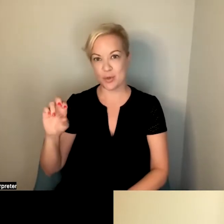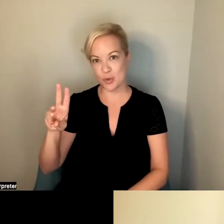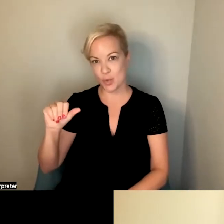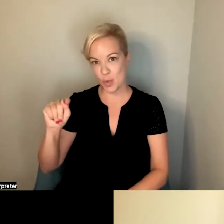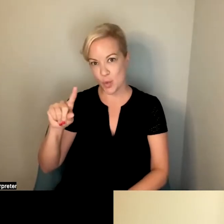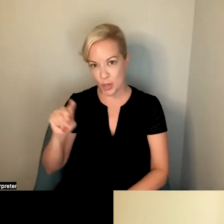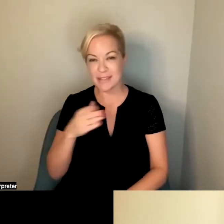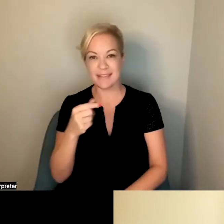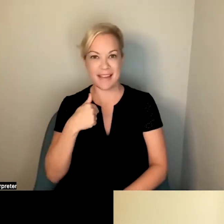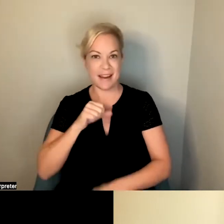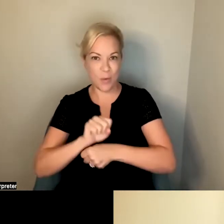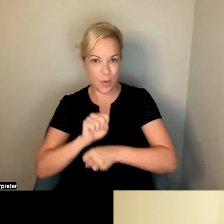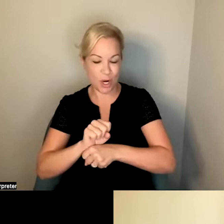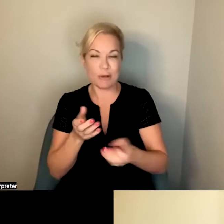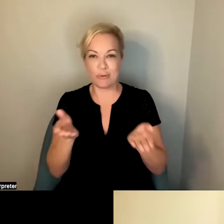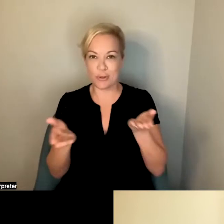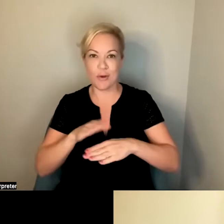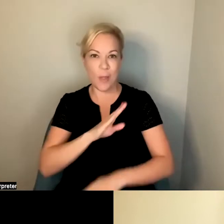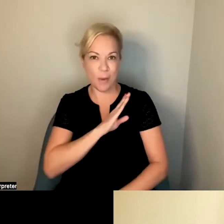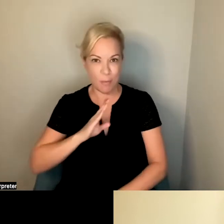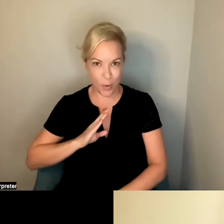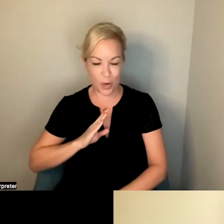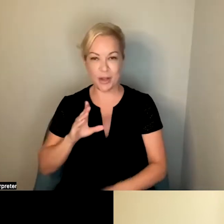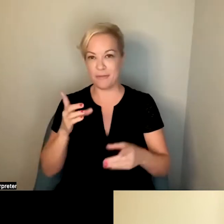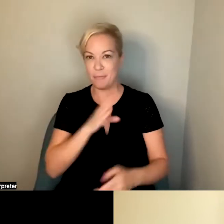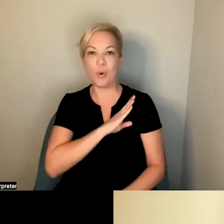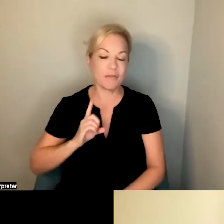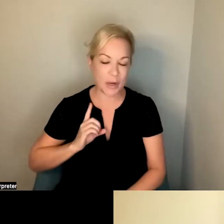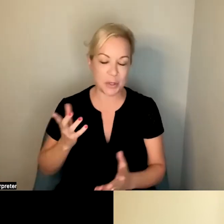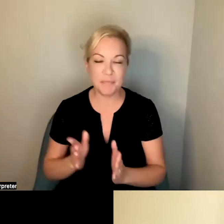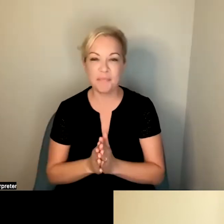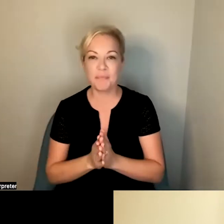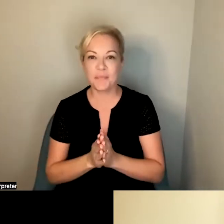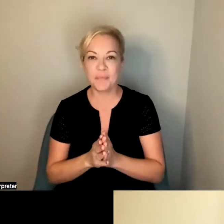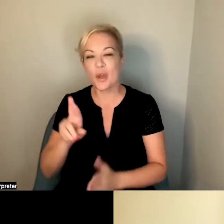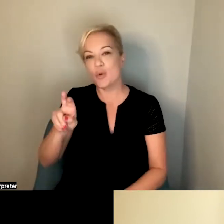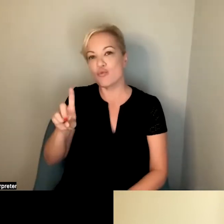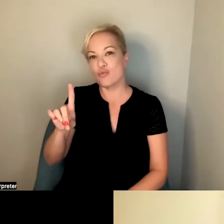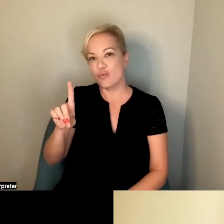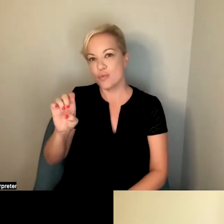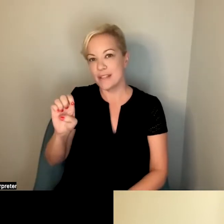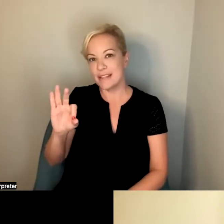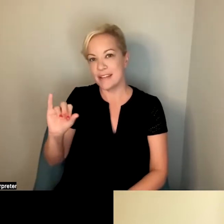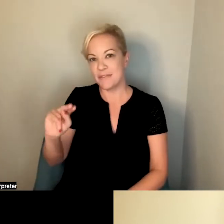to be your host. Redefining Narrative invites viewers to explore new approaches to working